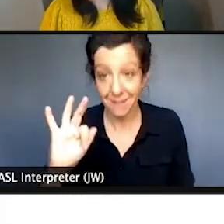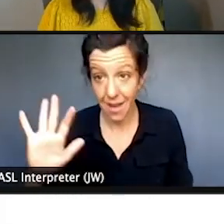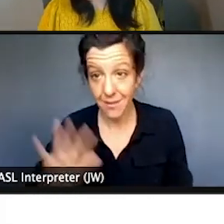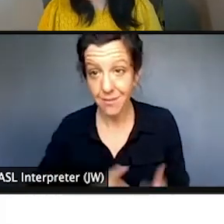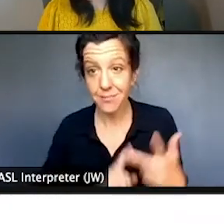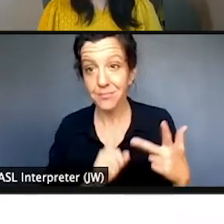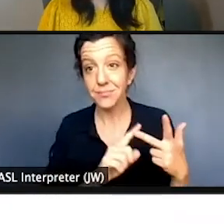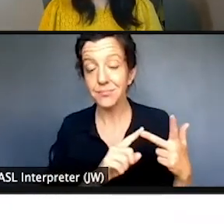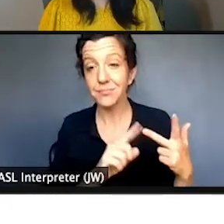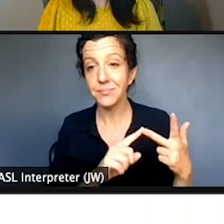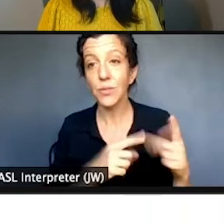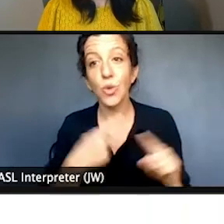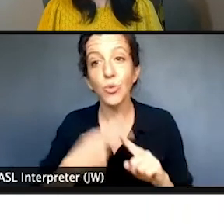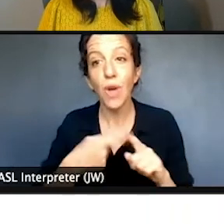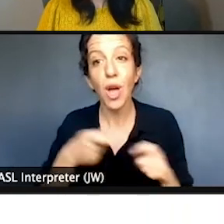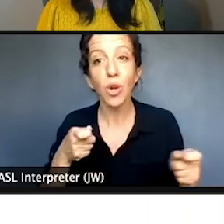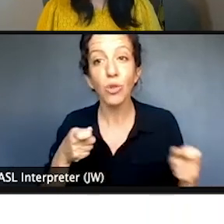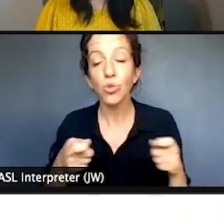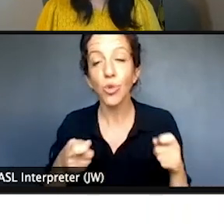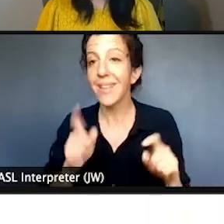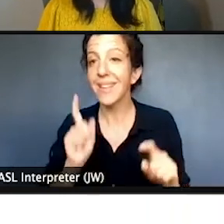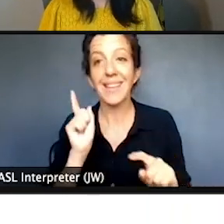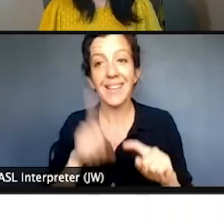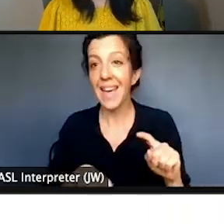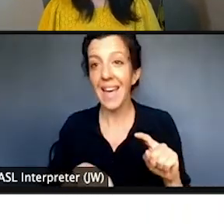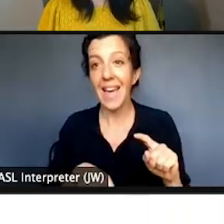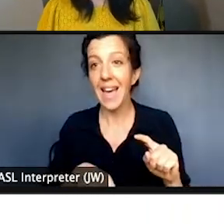and income tax revenue. The way in which these revenue sources would be affected would